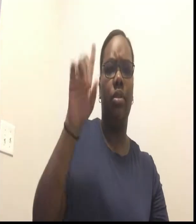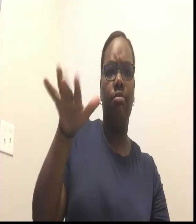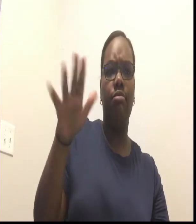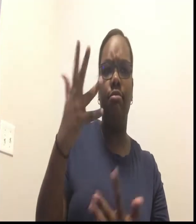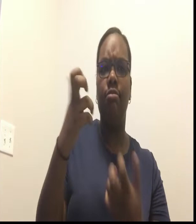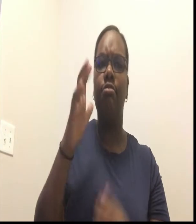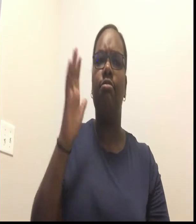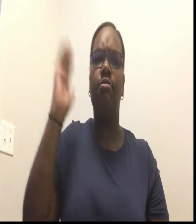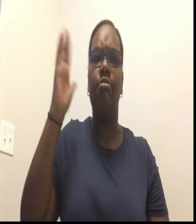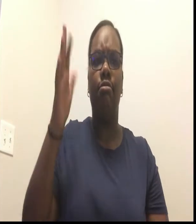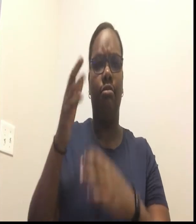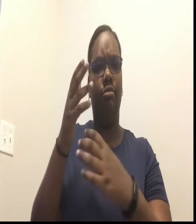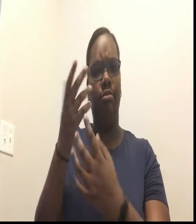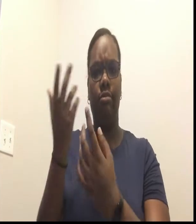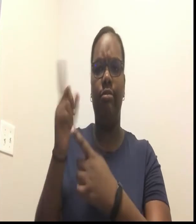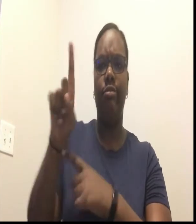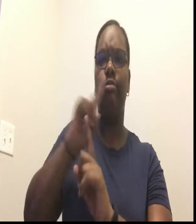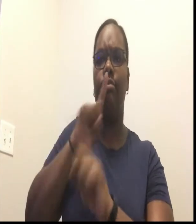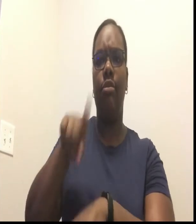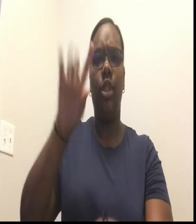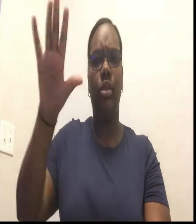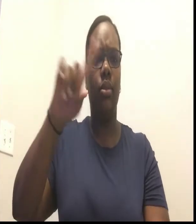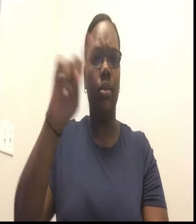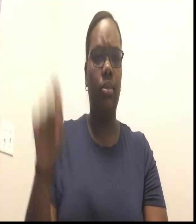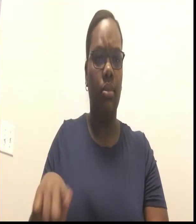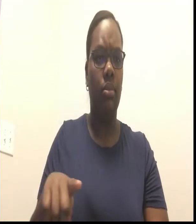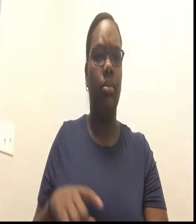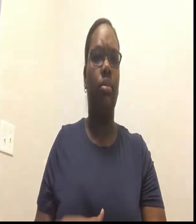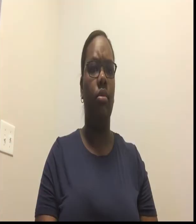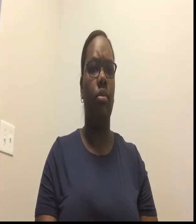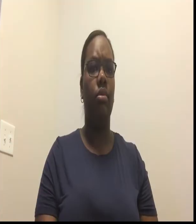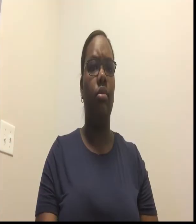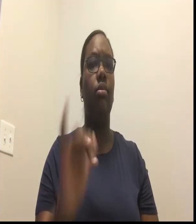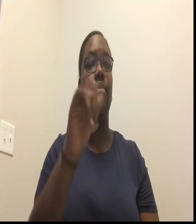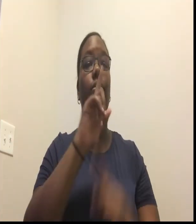motion after everyone else who wanted to speak has a chance to so your rebuttal